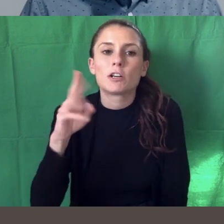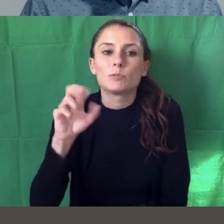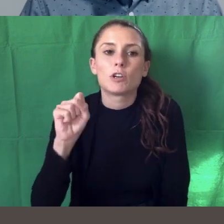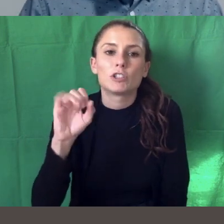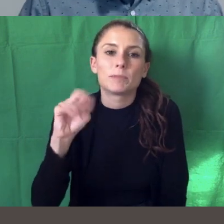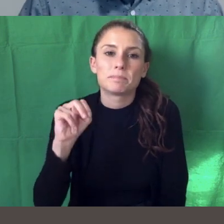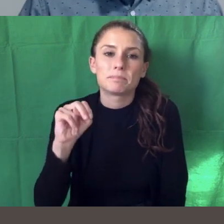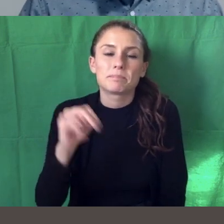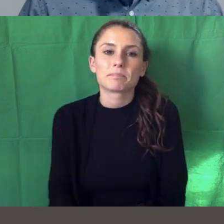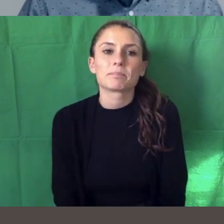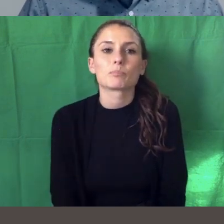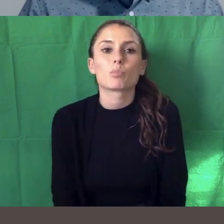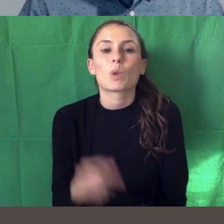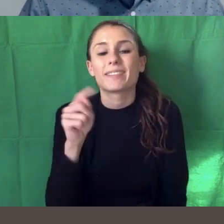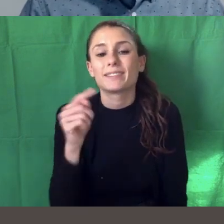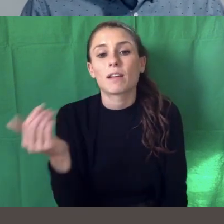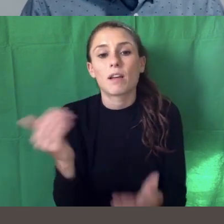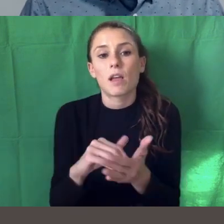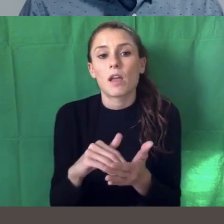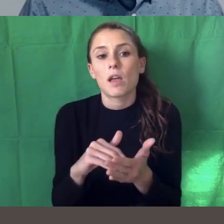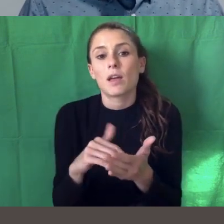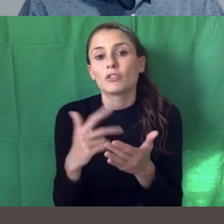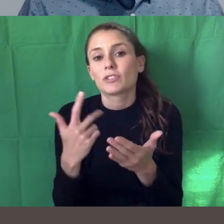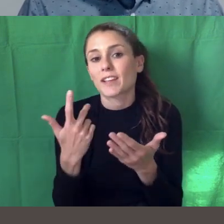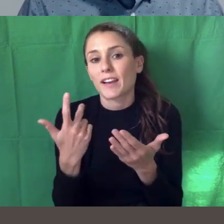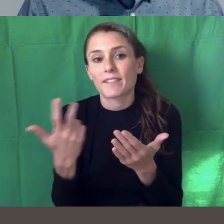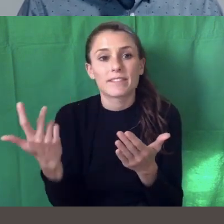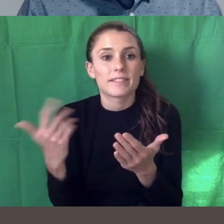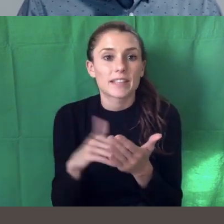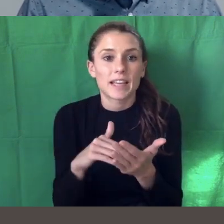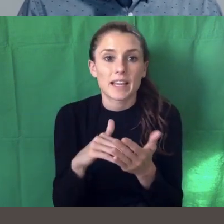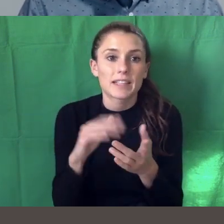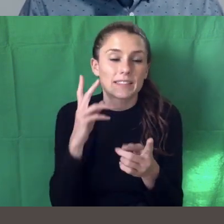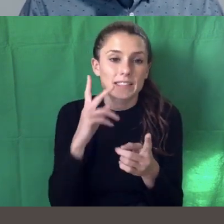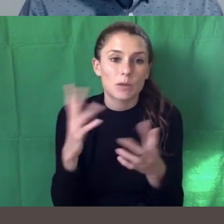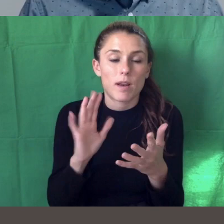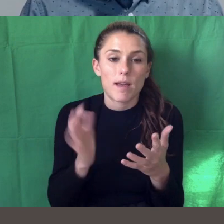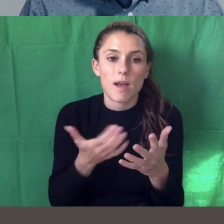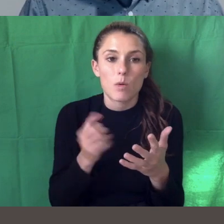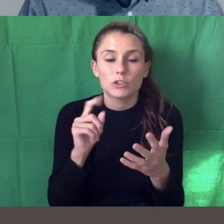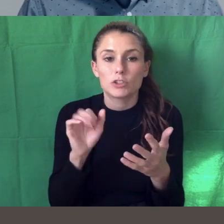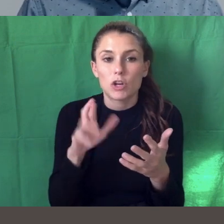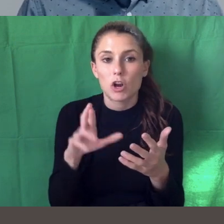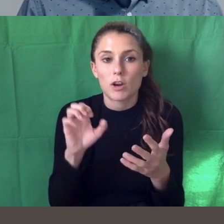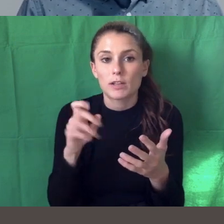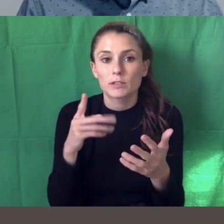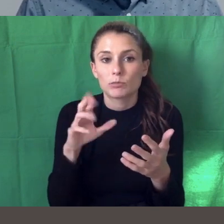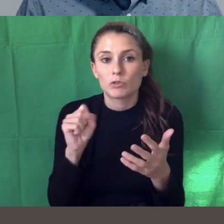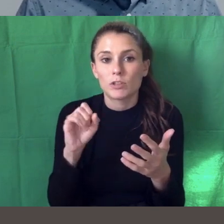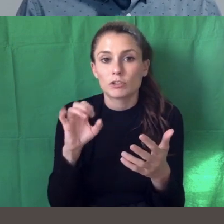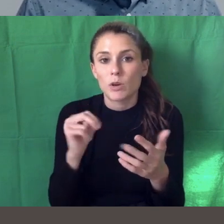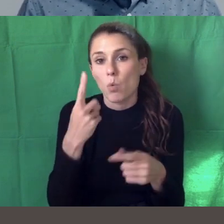So this is again, just kind of a rule around a single star expression. It says, you can have one or more, but if there's multiple,